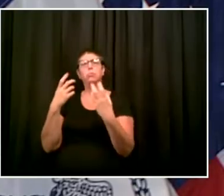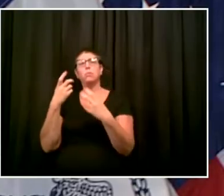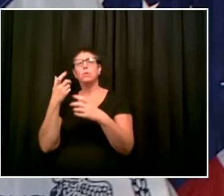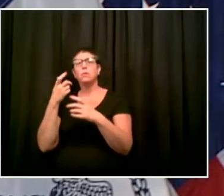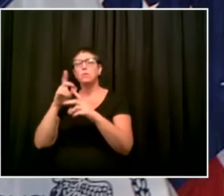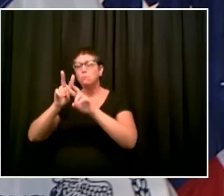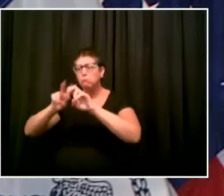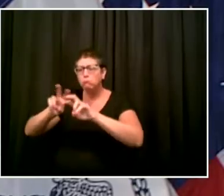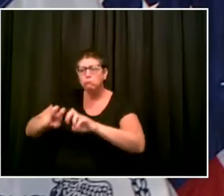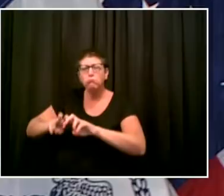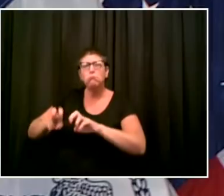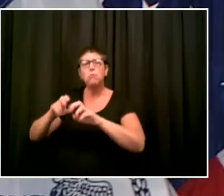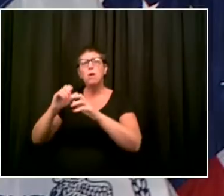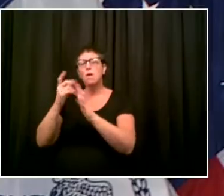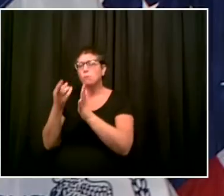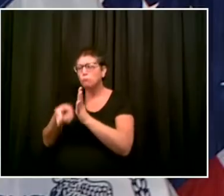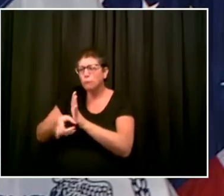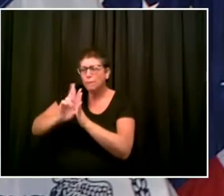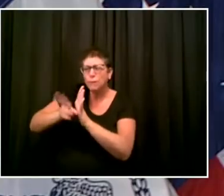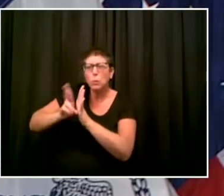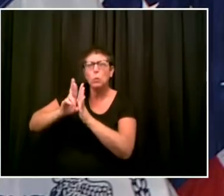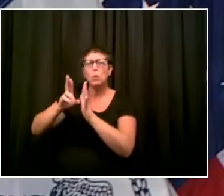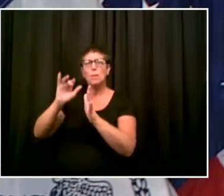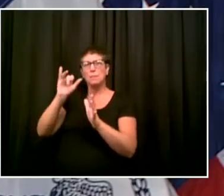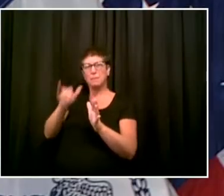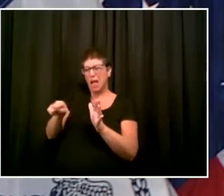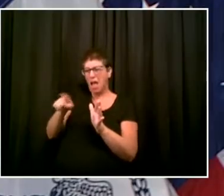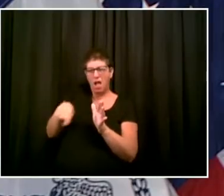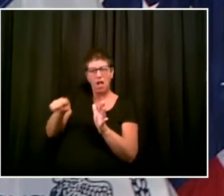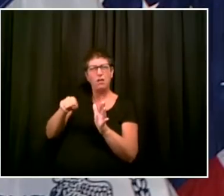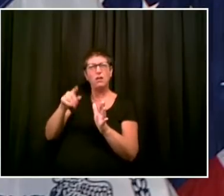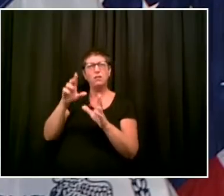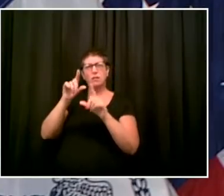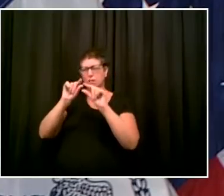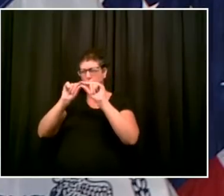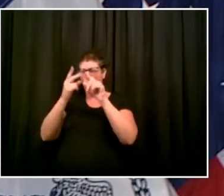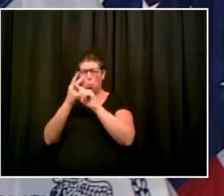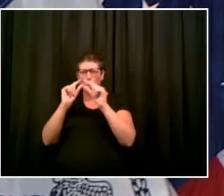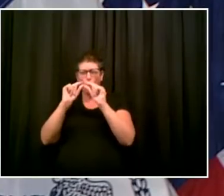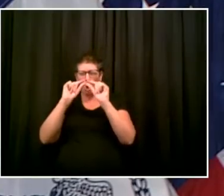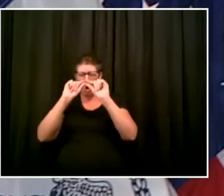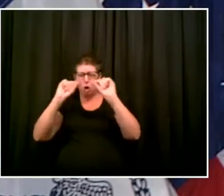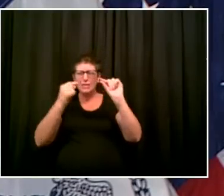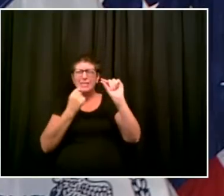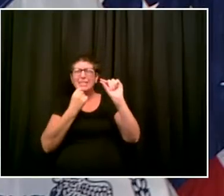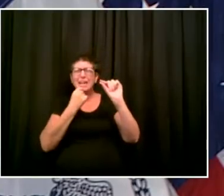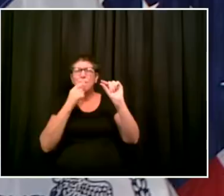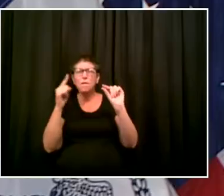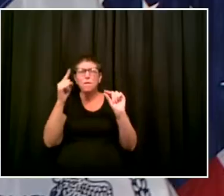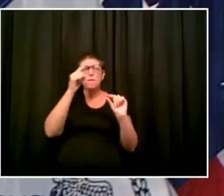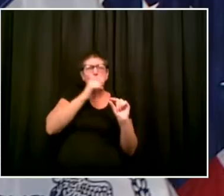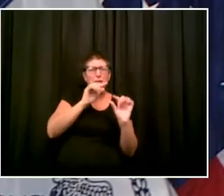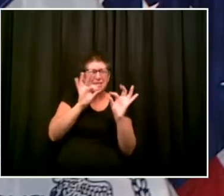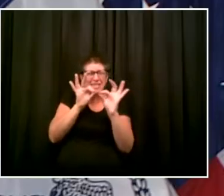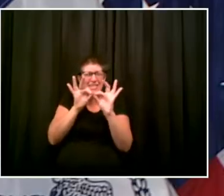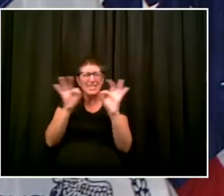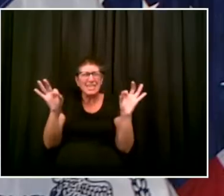INDEPENDENT PANEL THAT